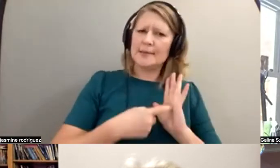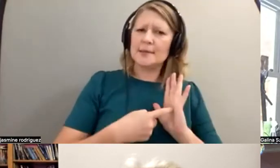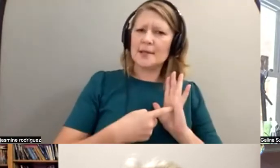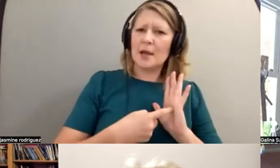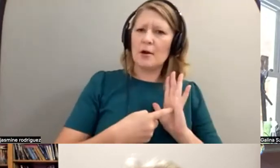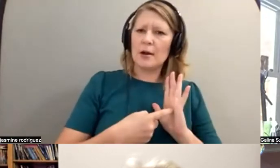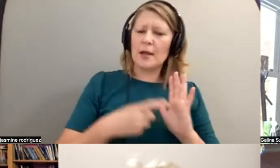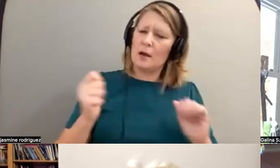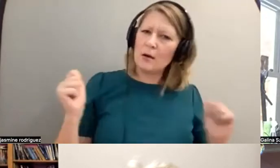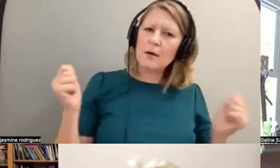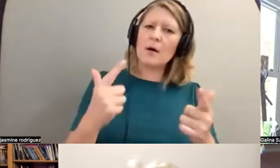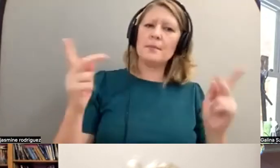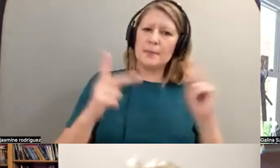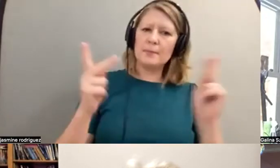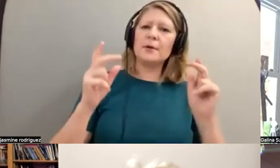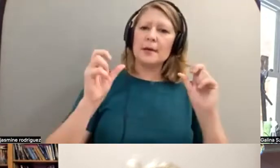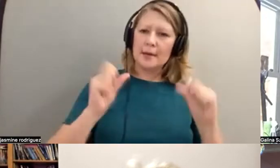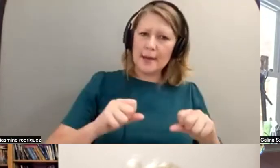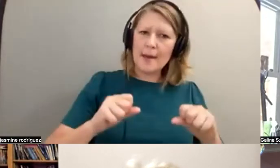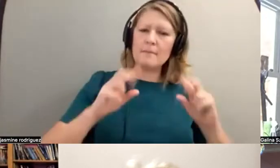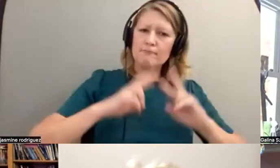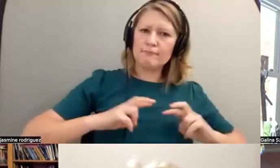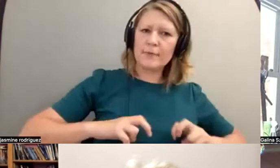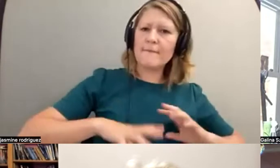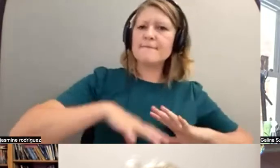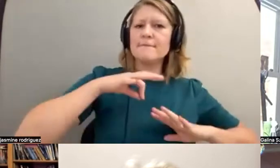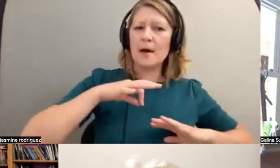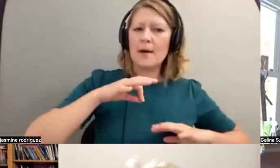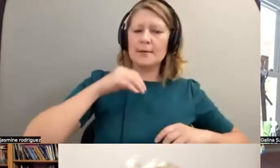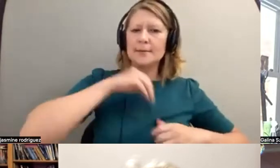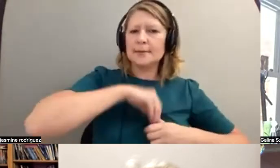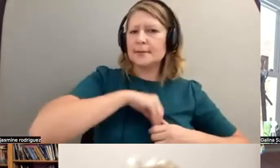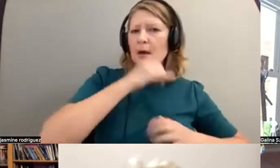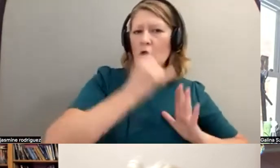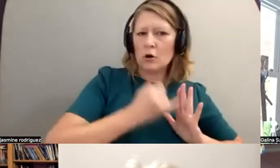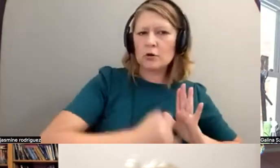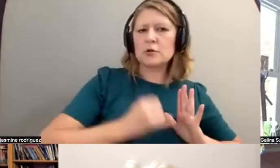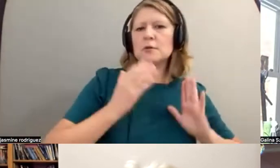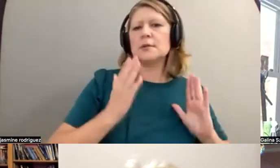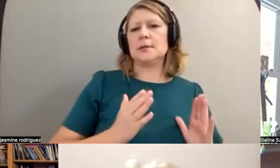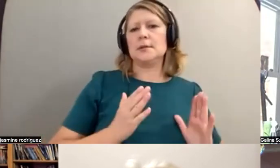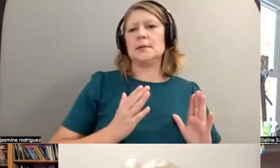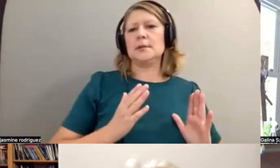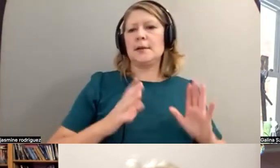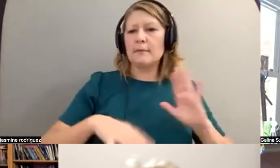and its own language that help him to feel who he is, yeah.